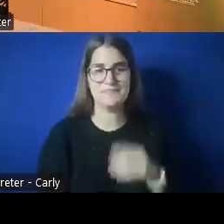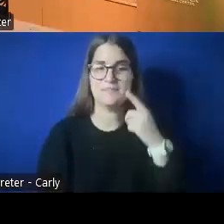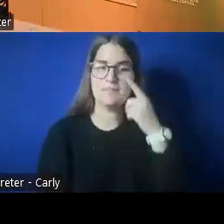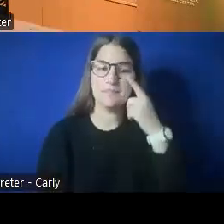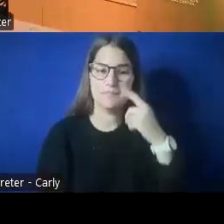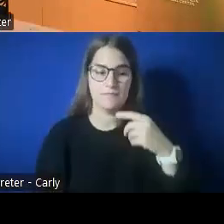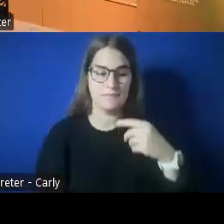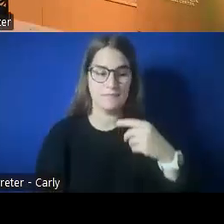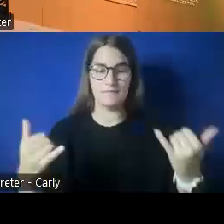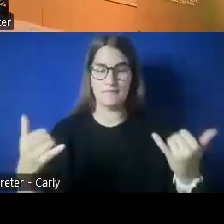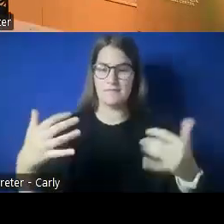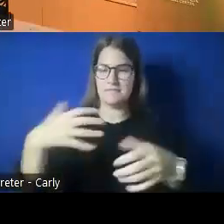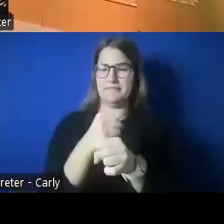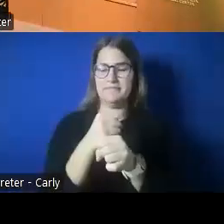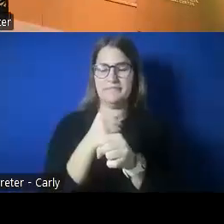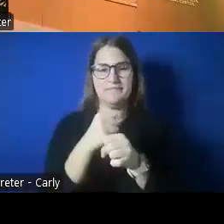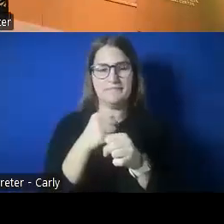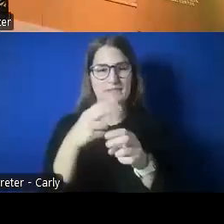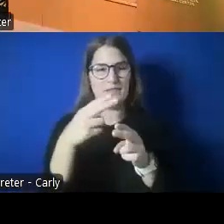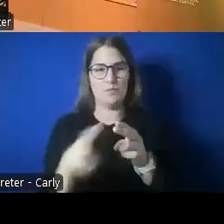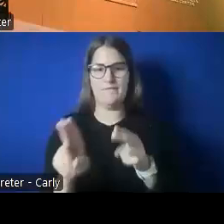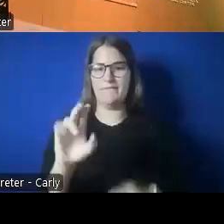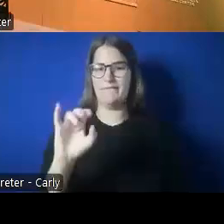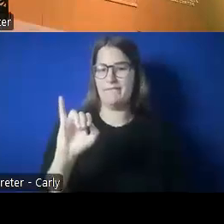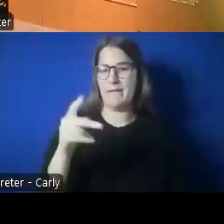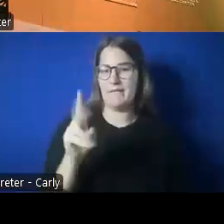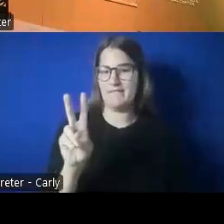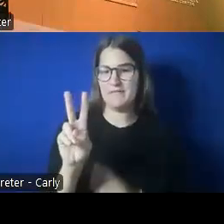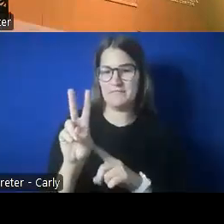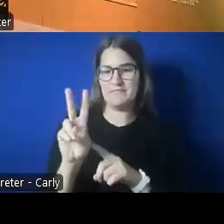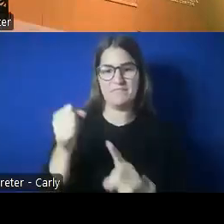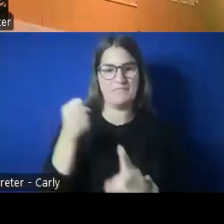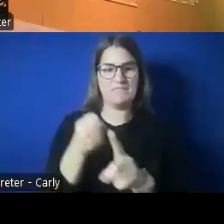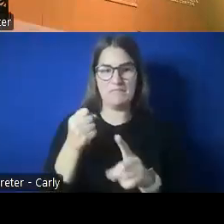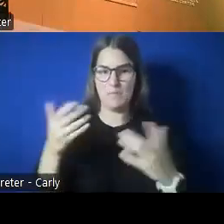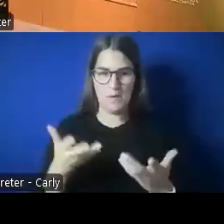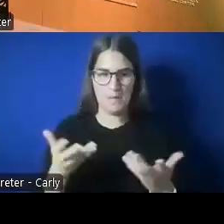want to do for you guys is to talk about ipv and its impact um and then review the four components